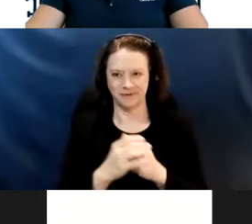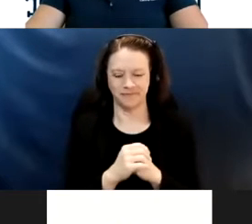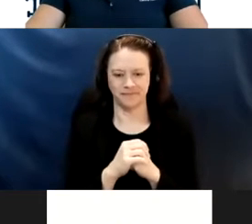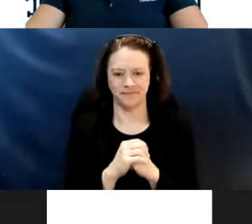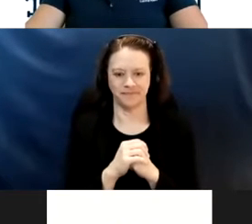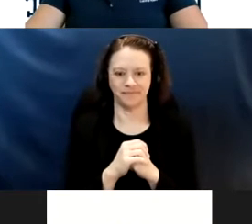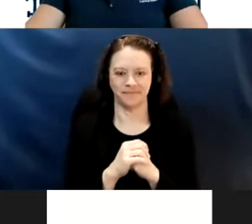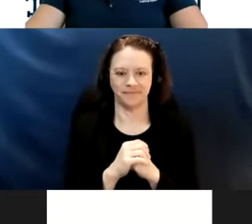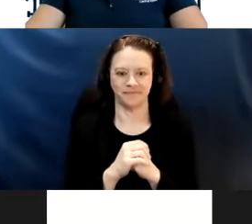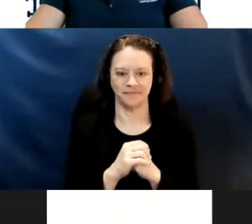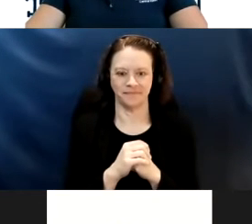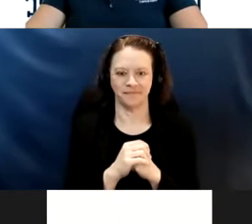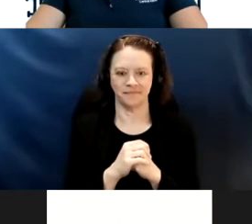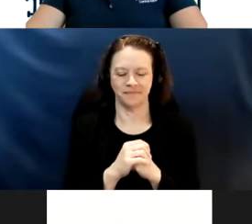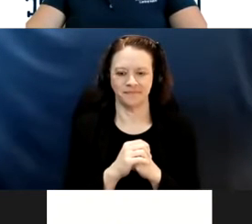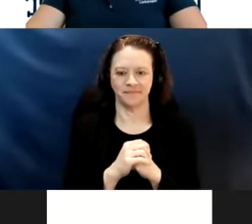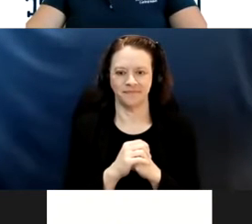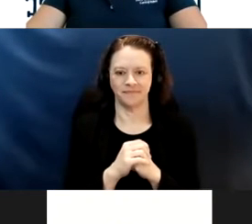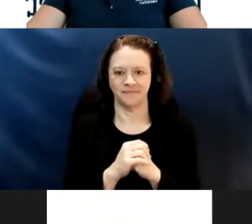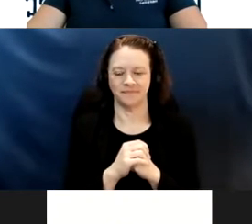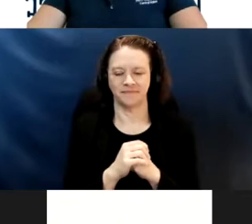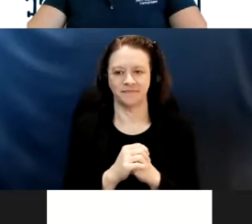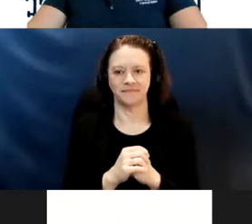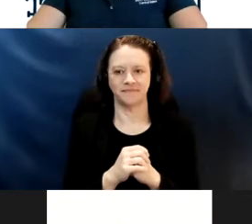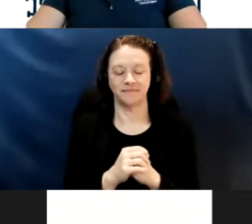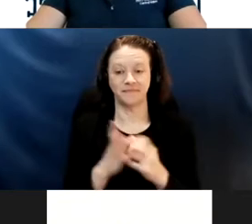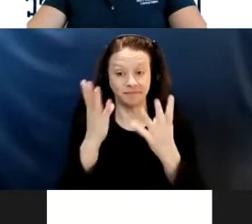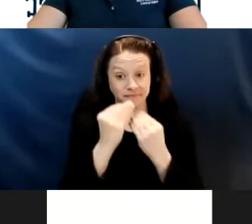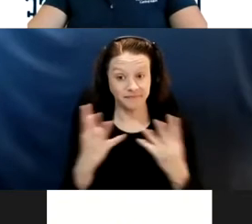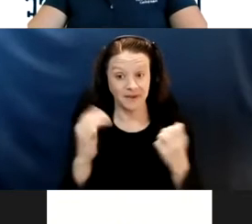So just to start with the community impact,